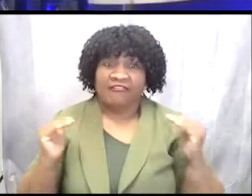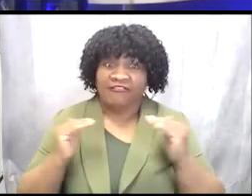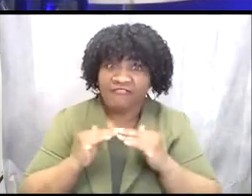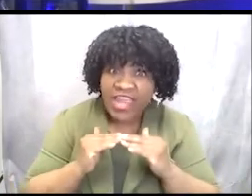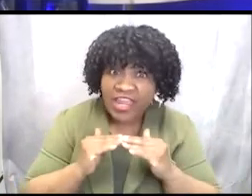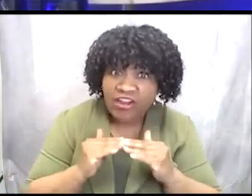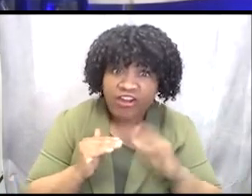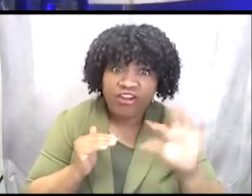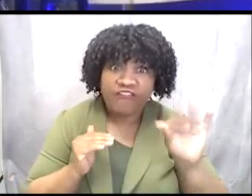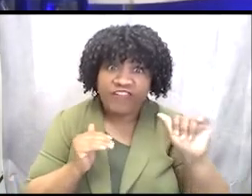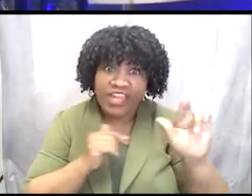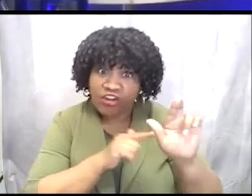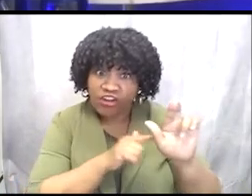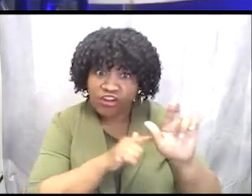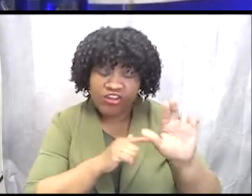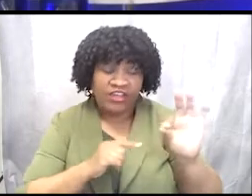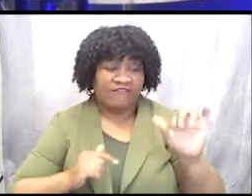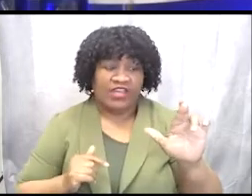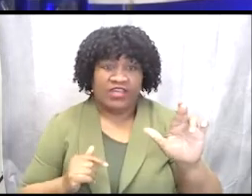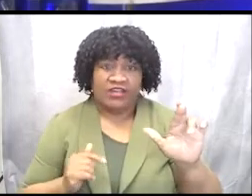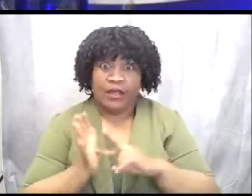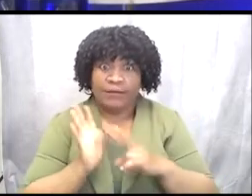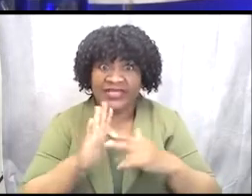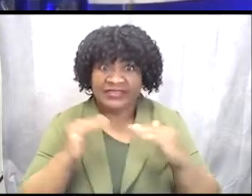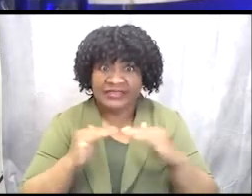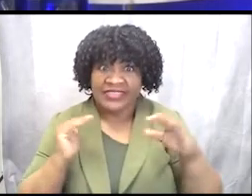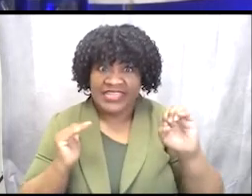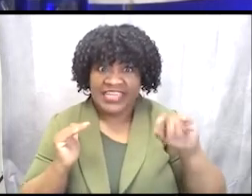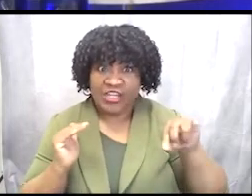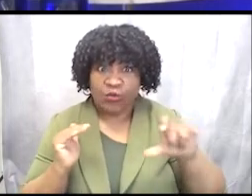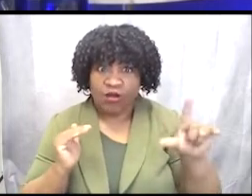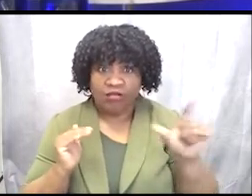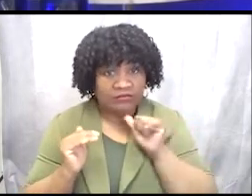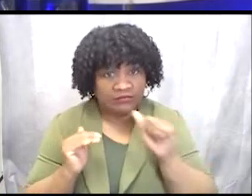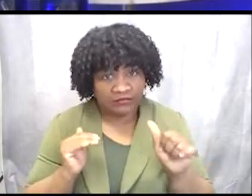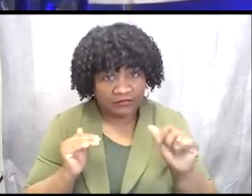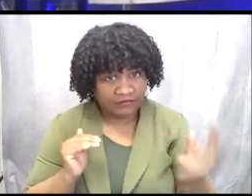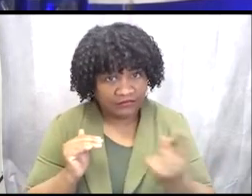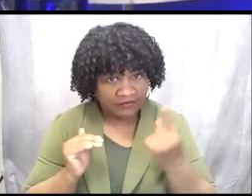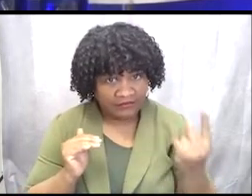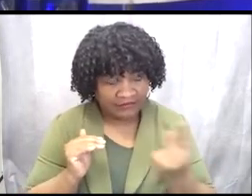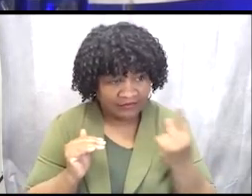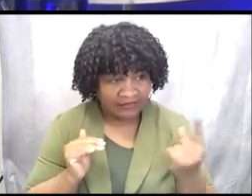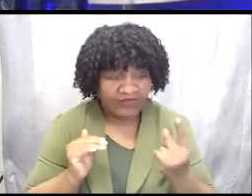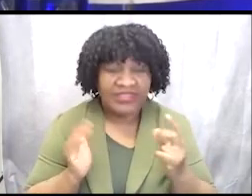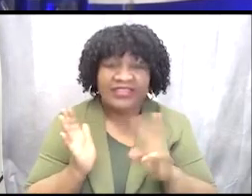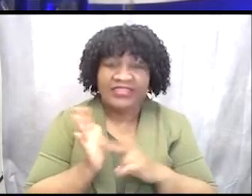but understanding that fair is not always equal. And so that's the tension.